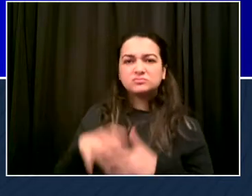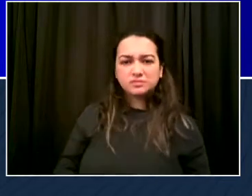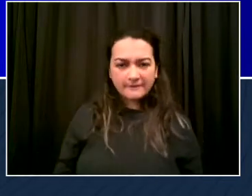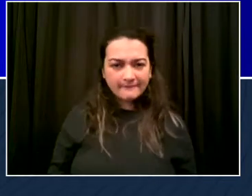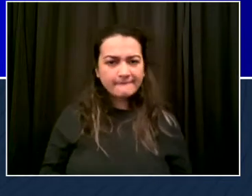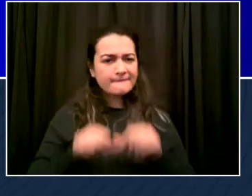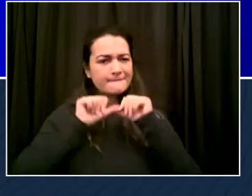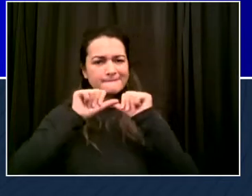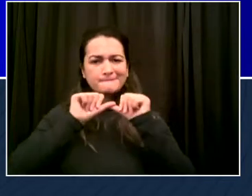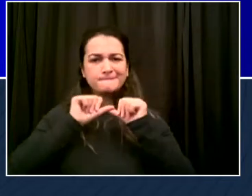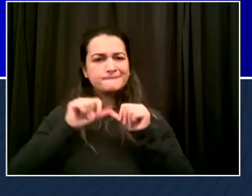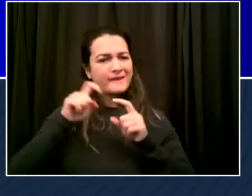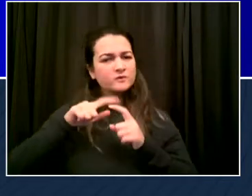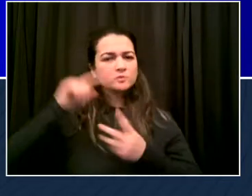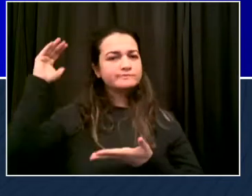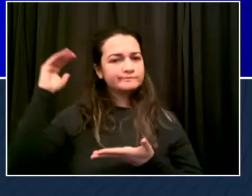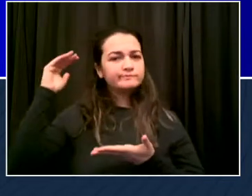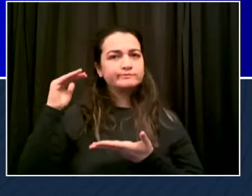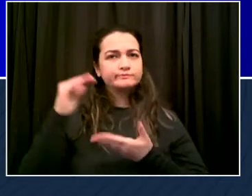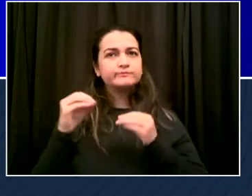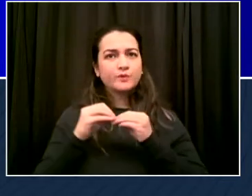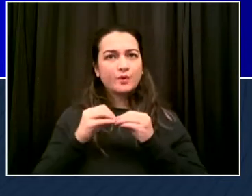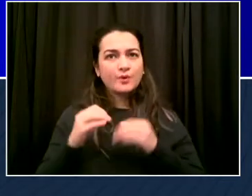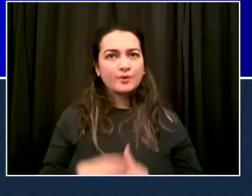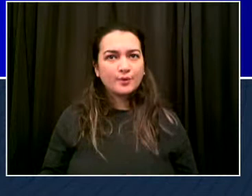DOES MEAN MORE AND MORE PRESSURE ON HOSPITALS WHICC H ISS SOOMETHHG INWE